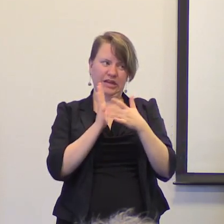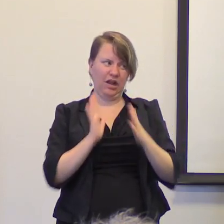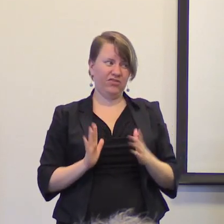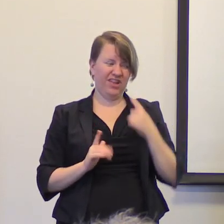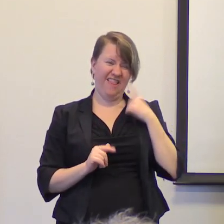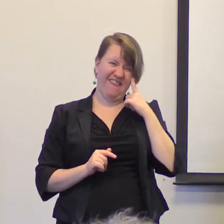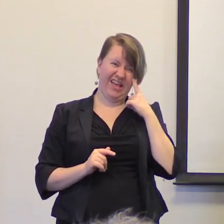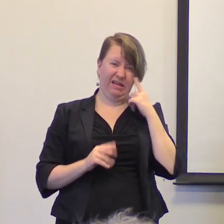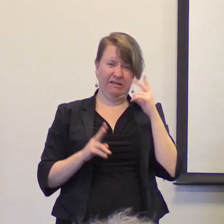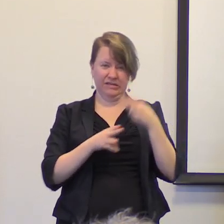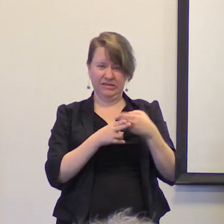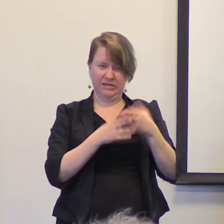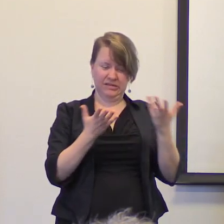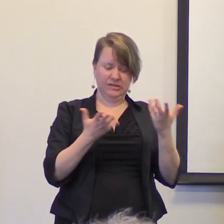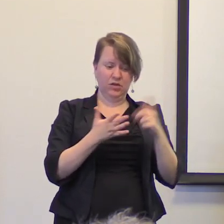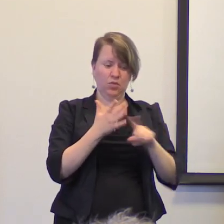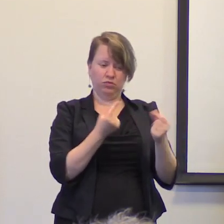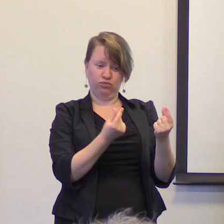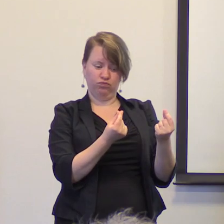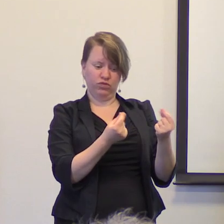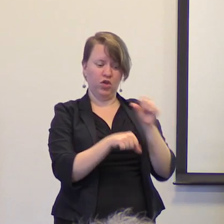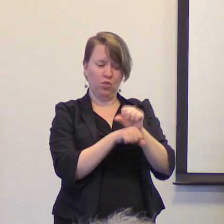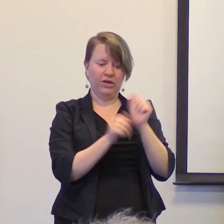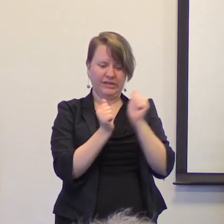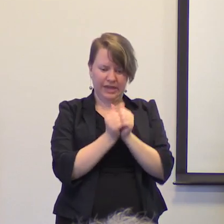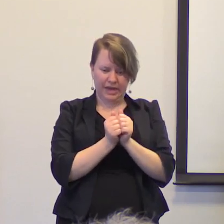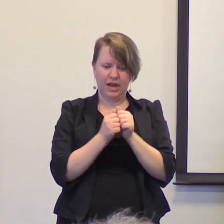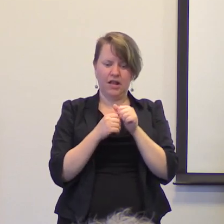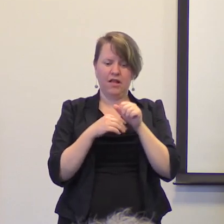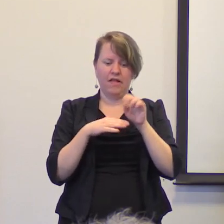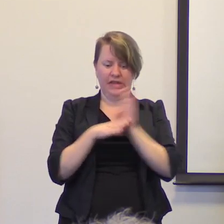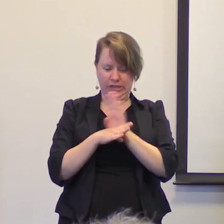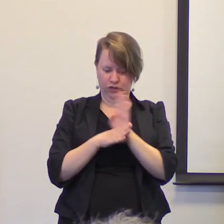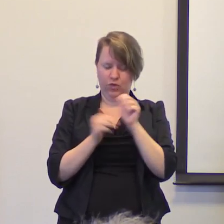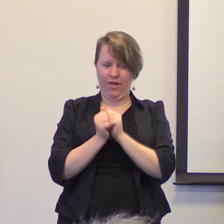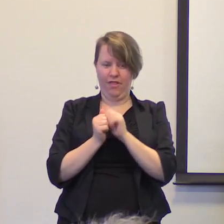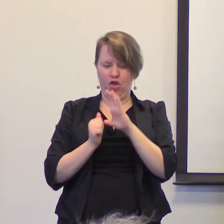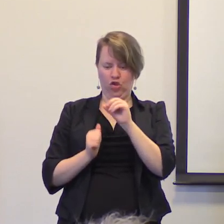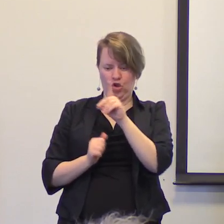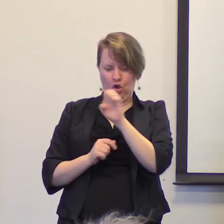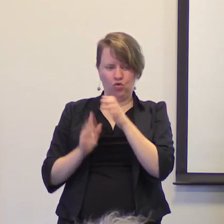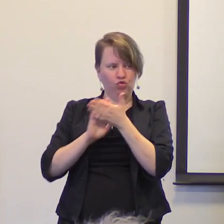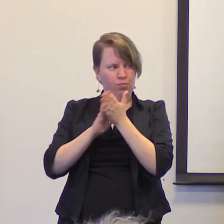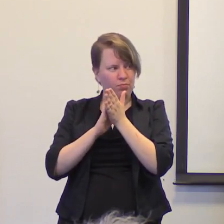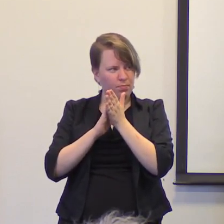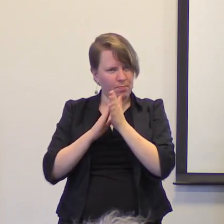And what he does is he works within the industry on their code to protect privacy, and his